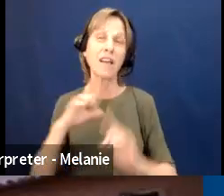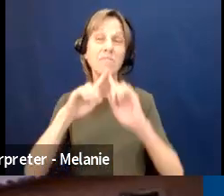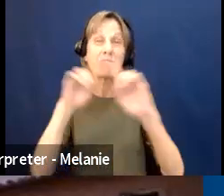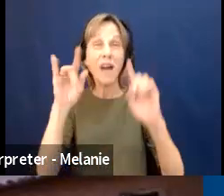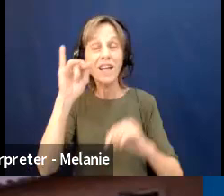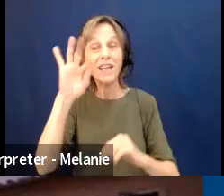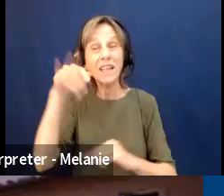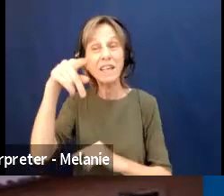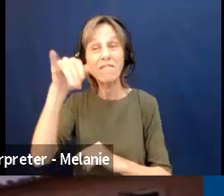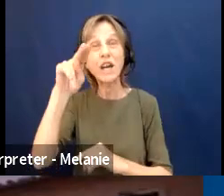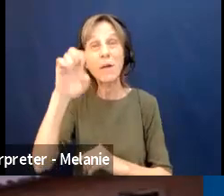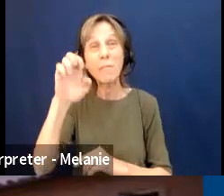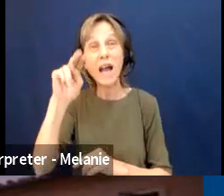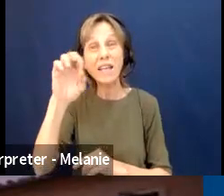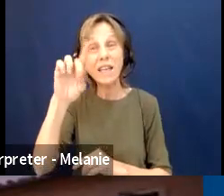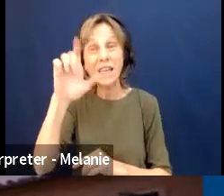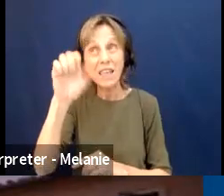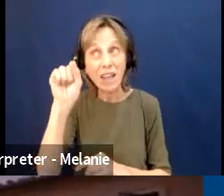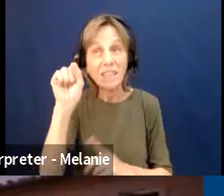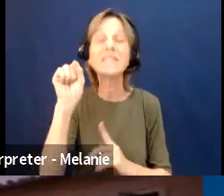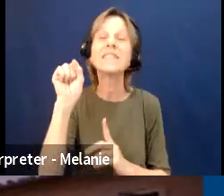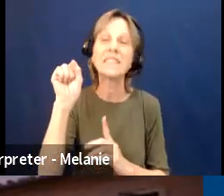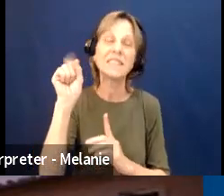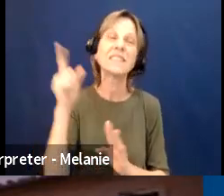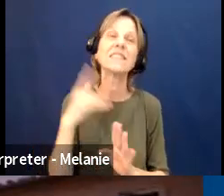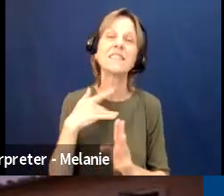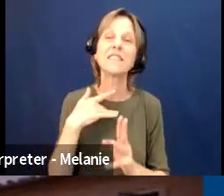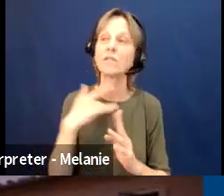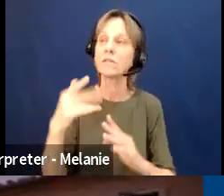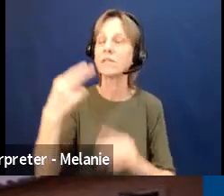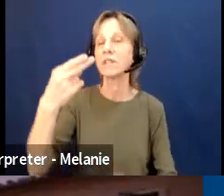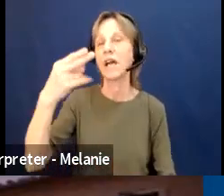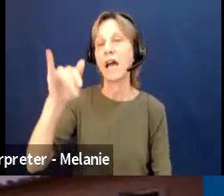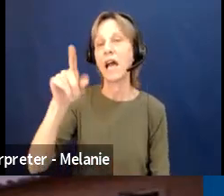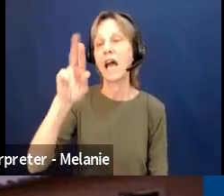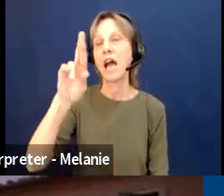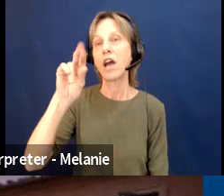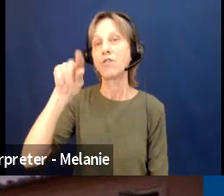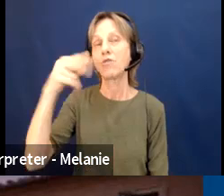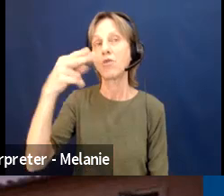waxiness there it tends to cause what's caused a hydrophobic layer on your soil and if you're in